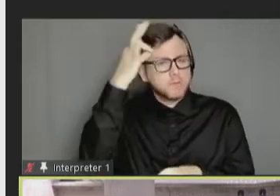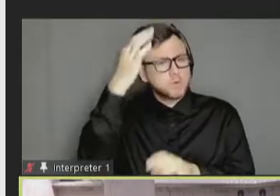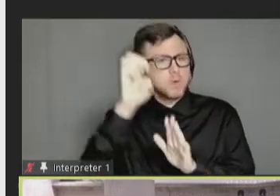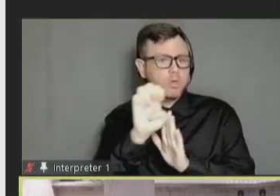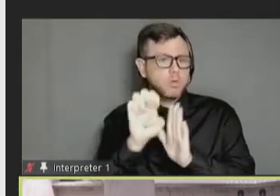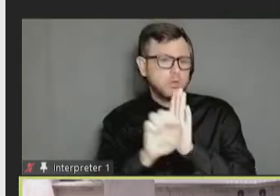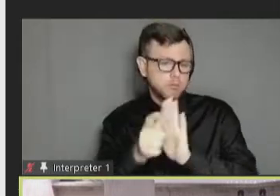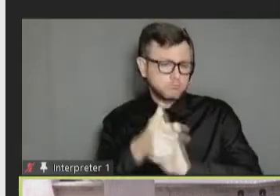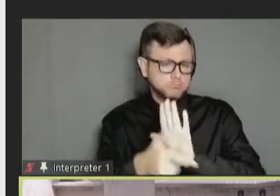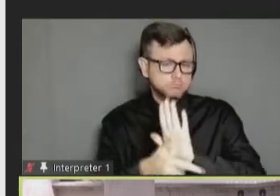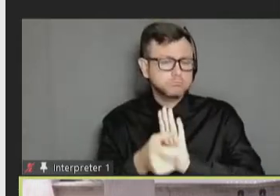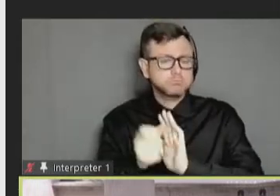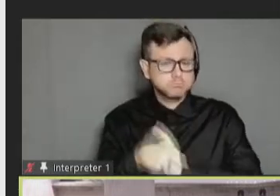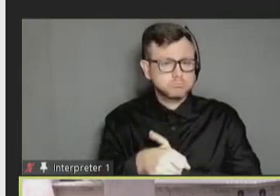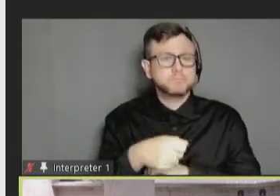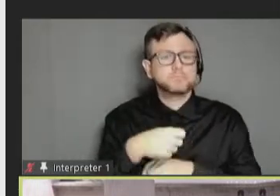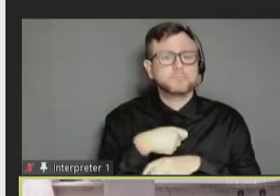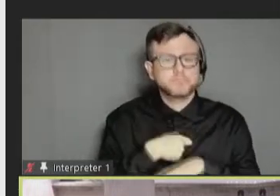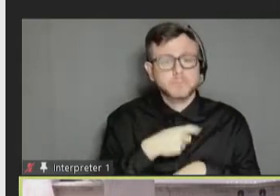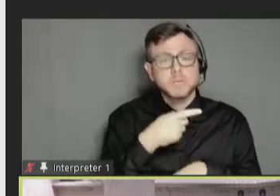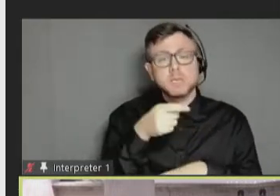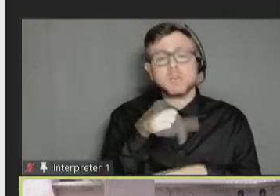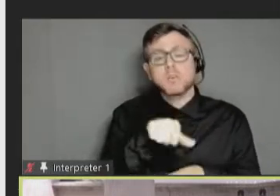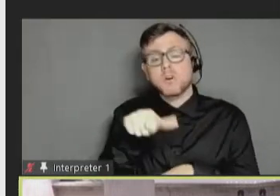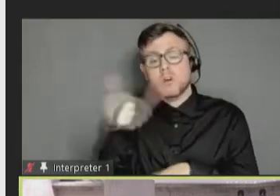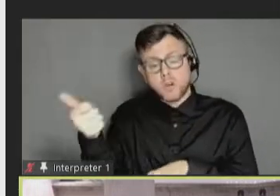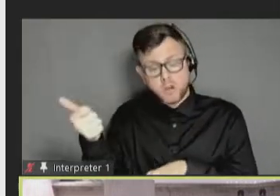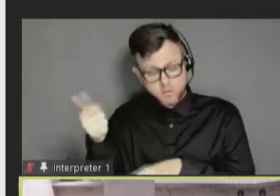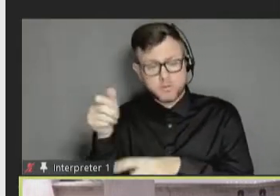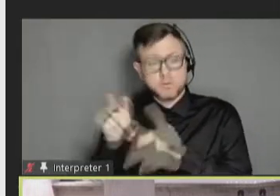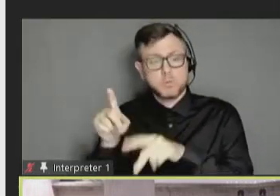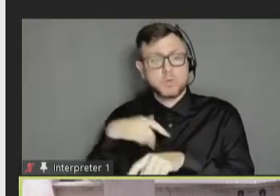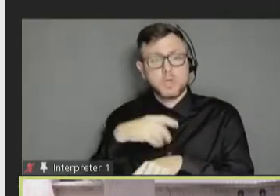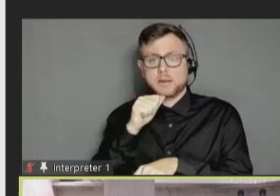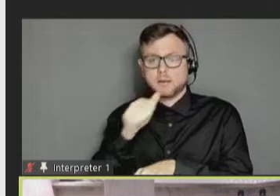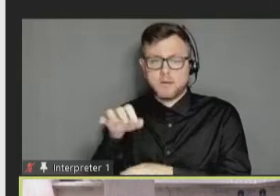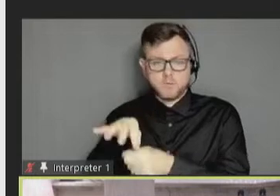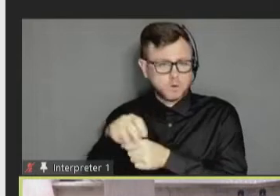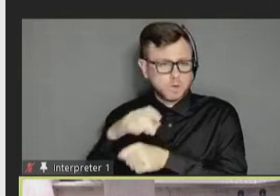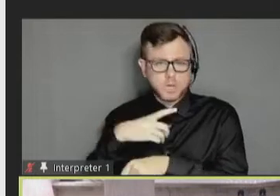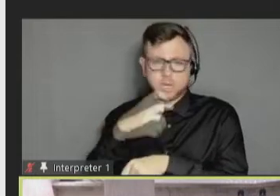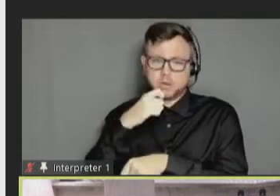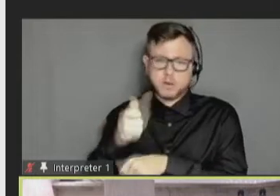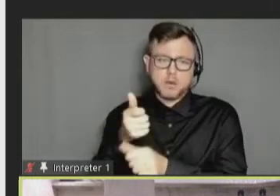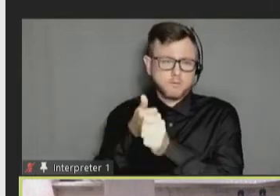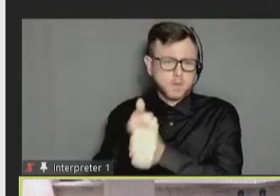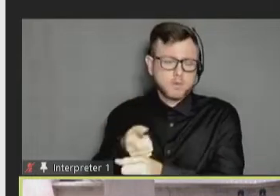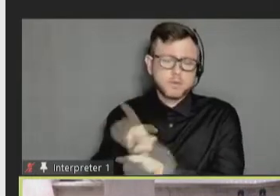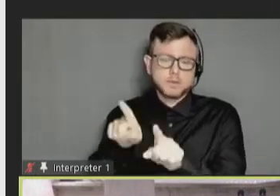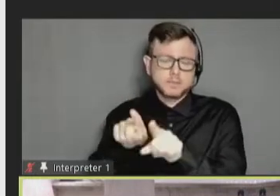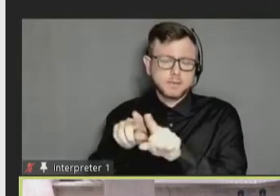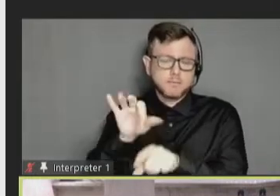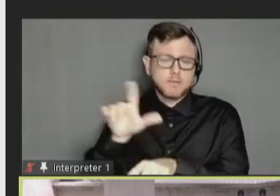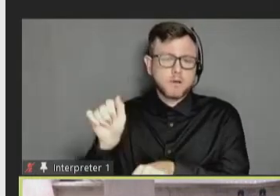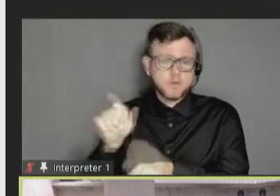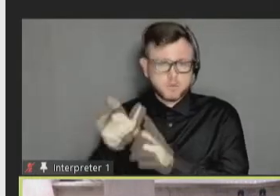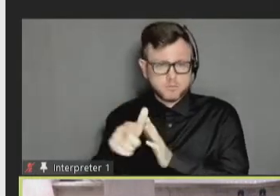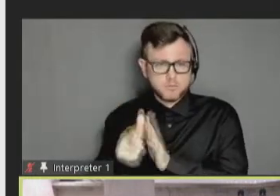The liaison representatives are non-voting members of the advisory council and are not subject to the same FACA rules and voting -- as the voting members are.